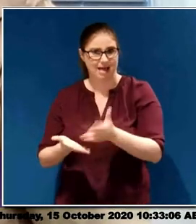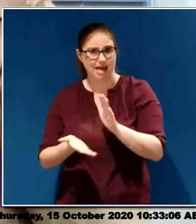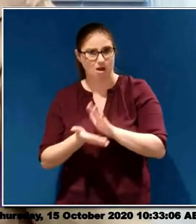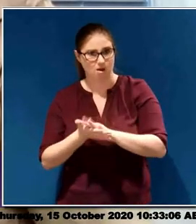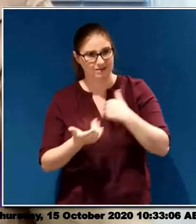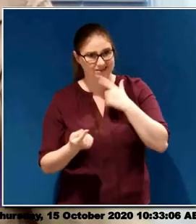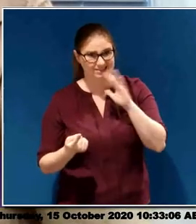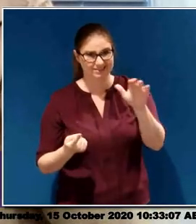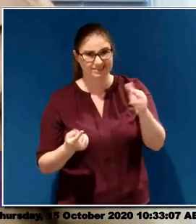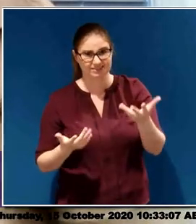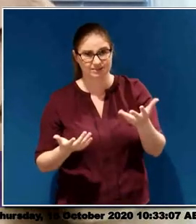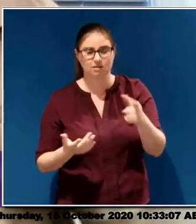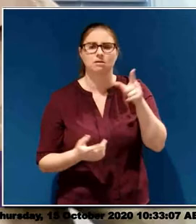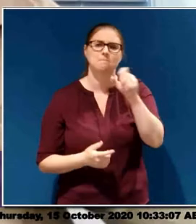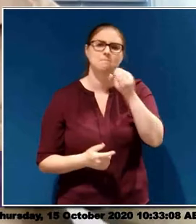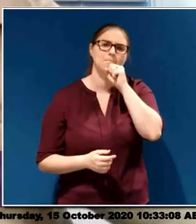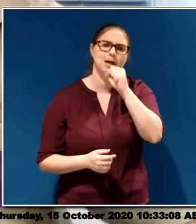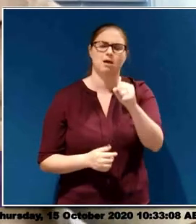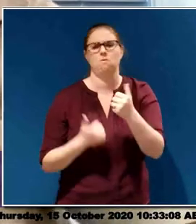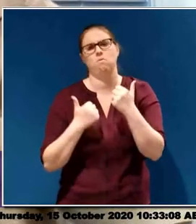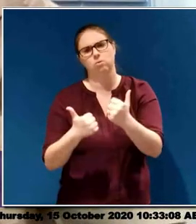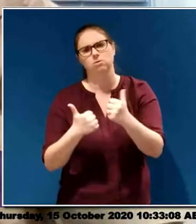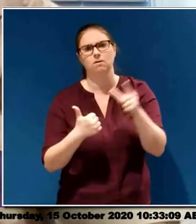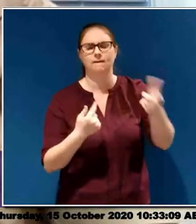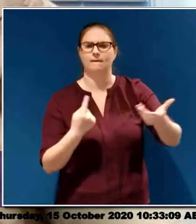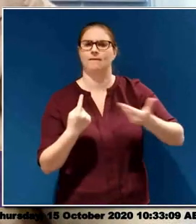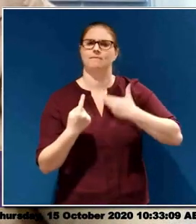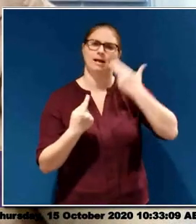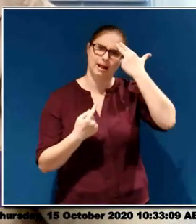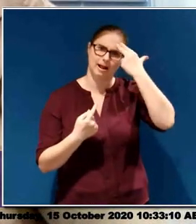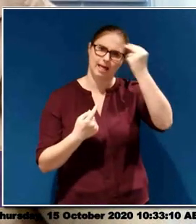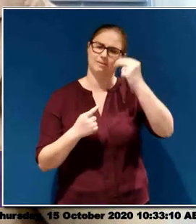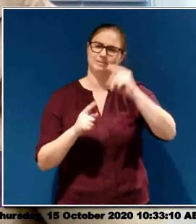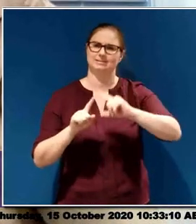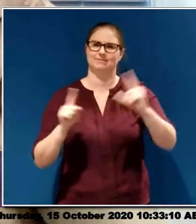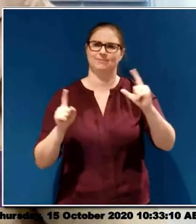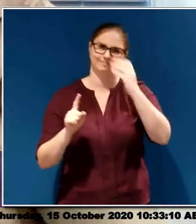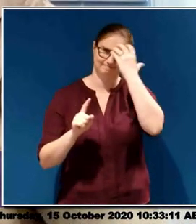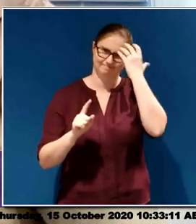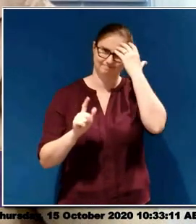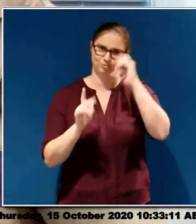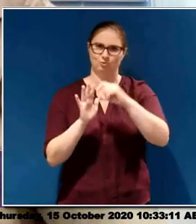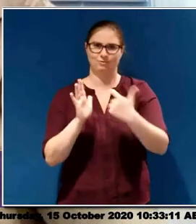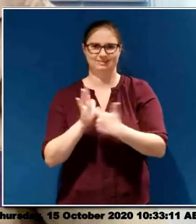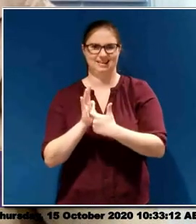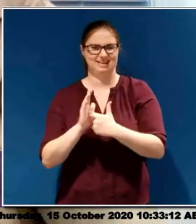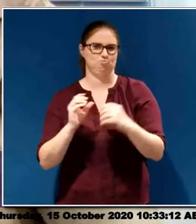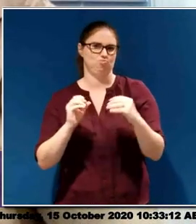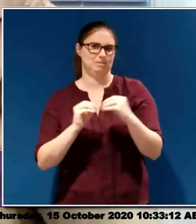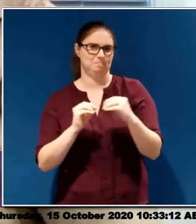He gave me the name of a specialist down in Brisbane, a psychiatrist that specialises in Tourette's syndrome.